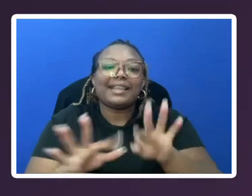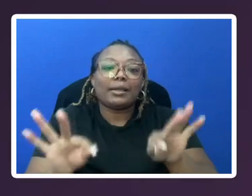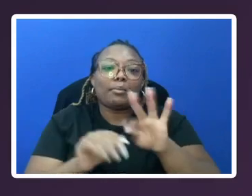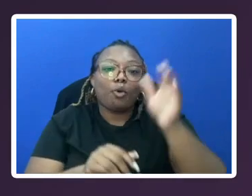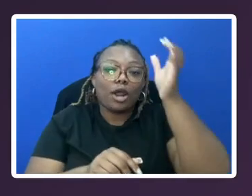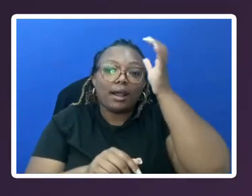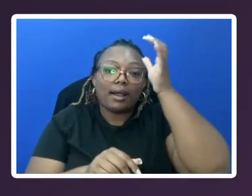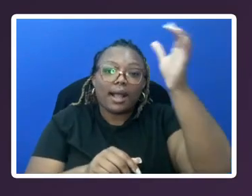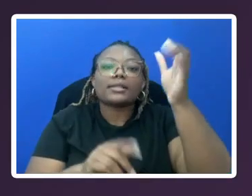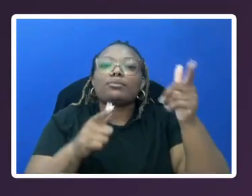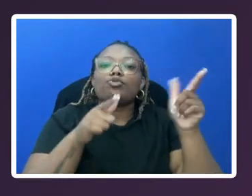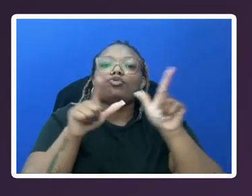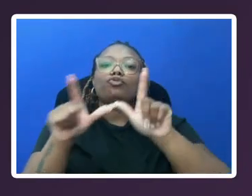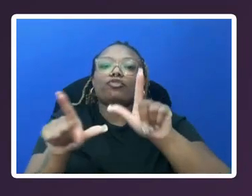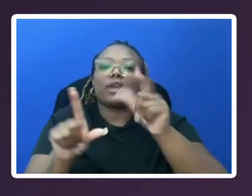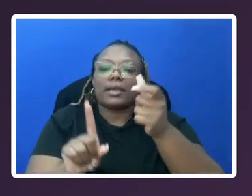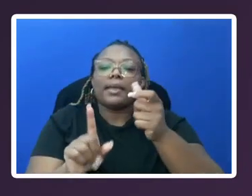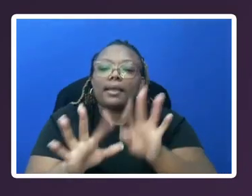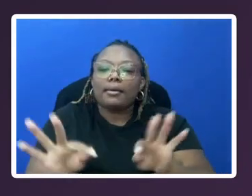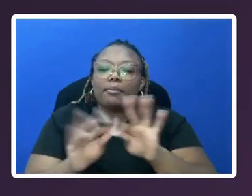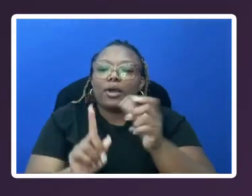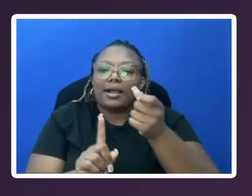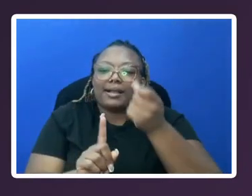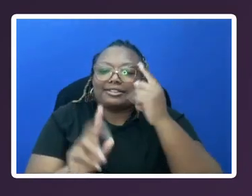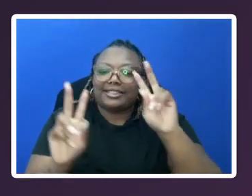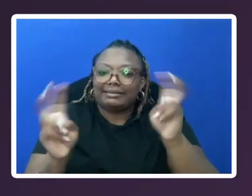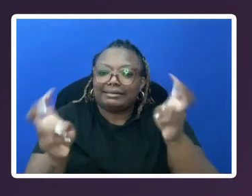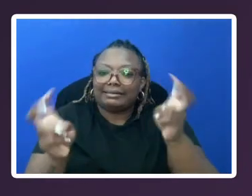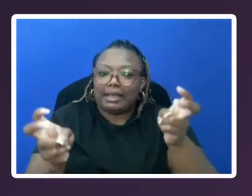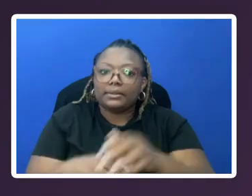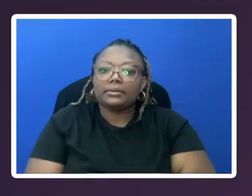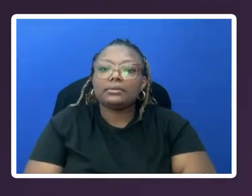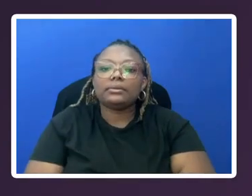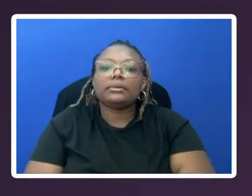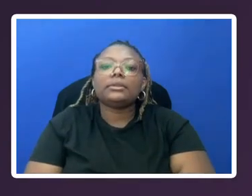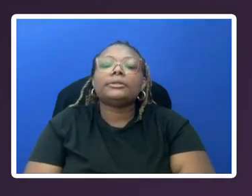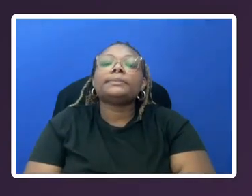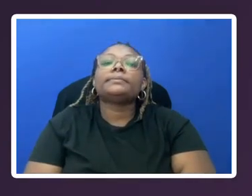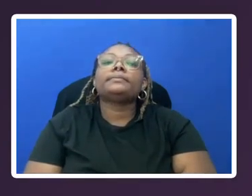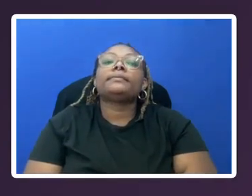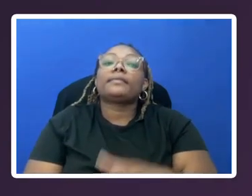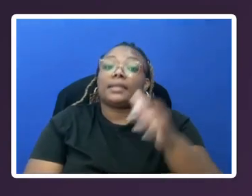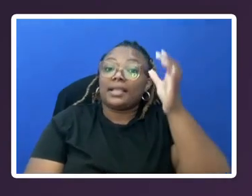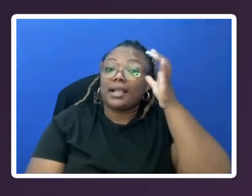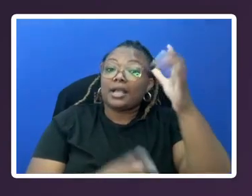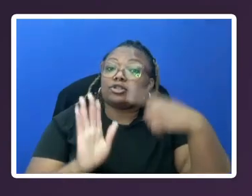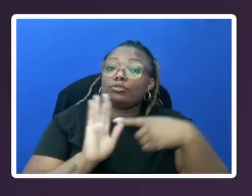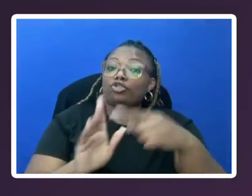a given topic. These concepts reflect a multitude of untold stories about